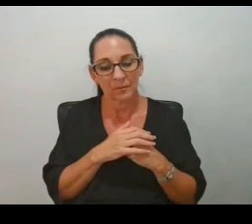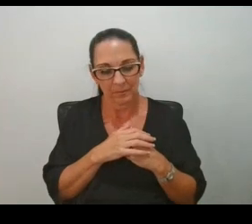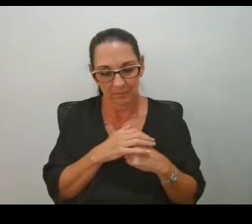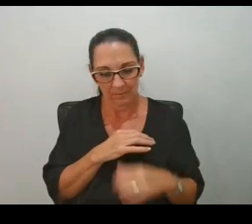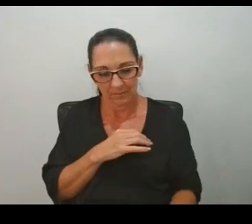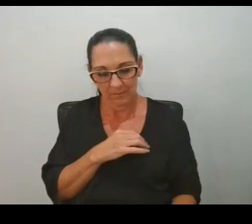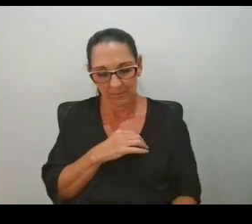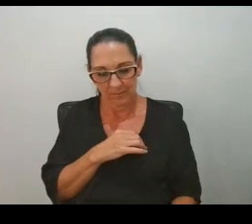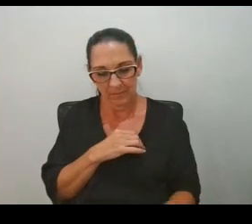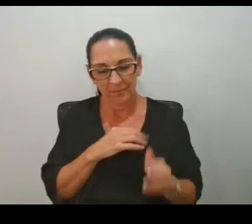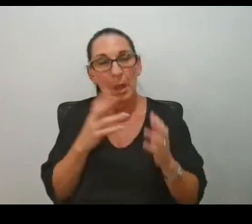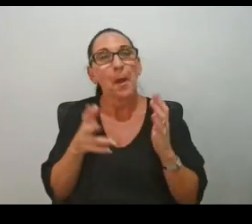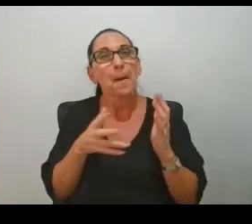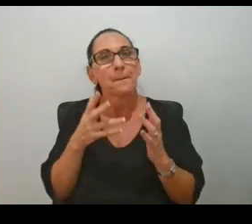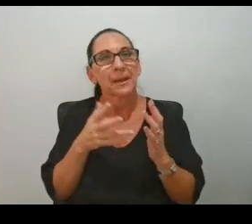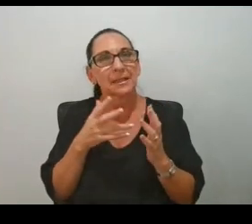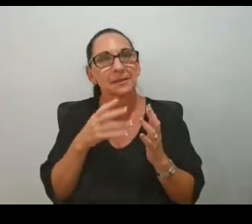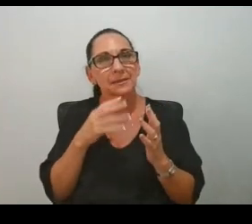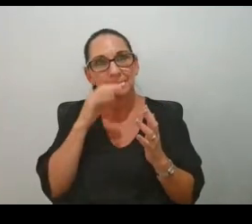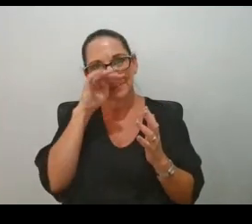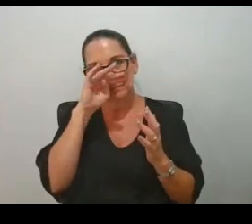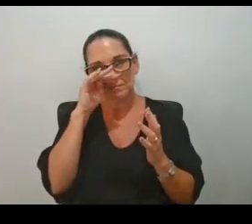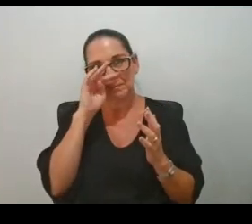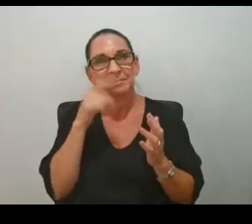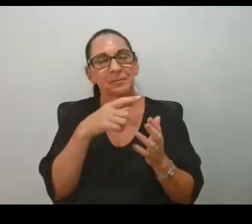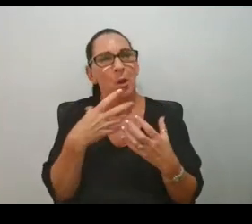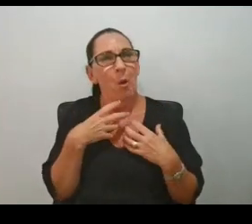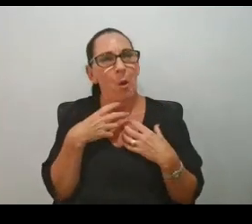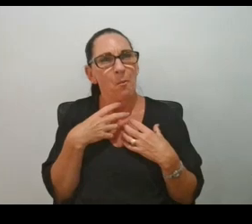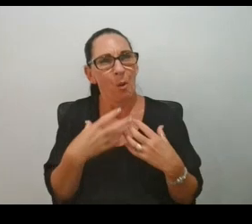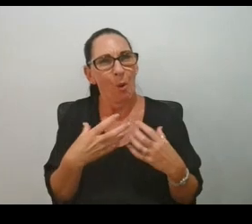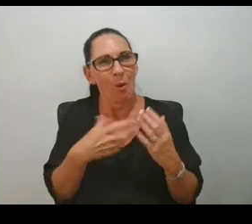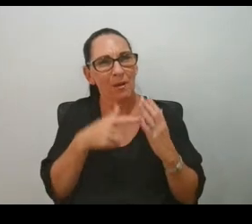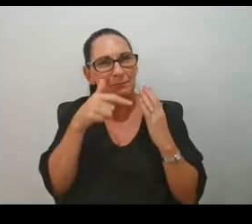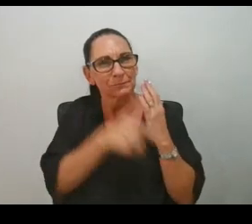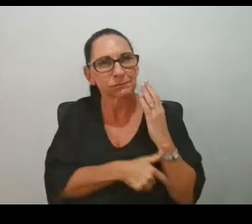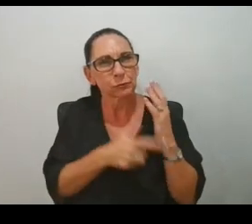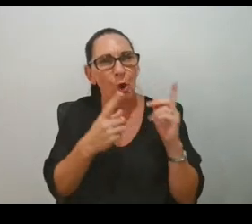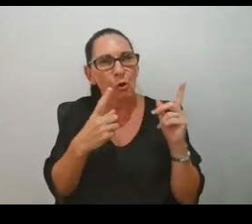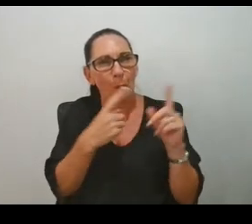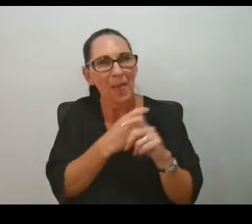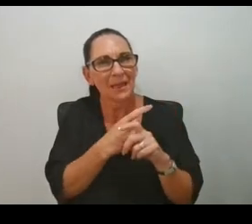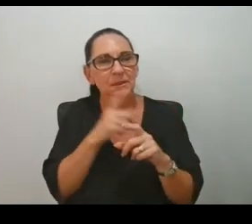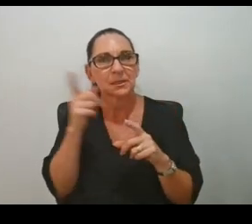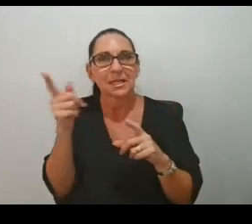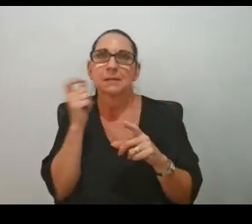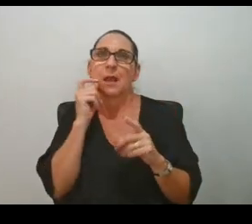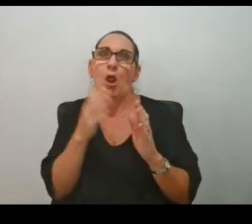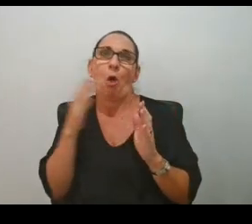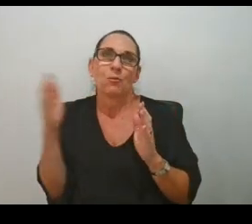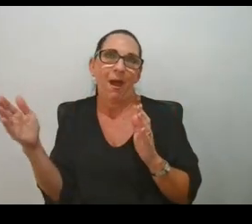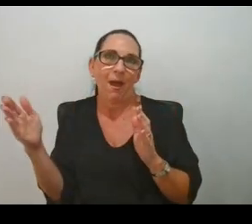think it can the more complex the matter is um it can't they can take a bit longer too